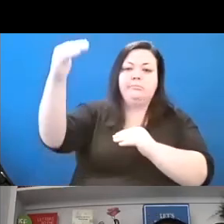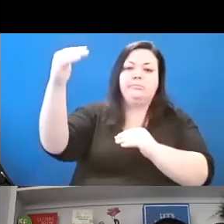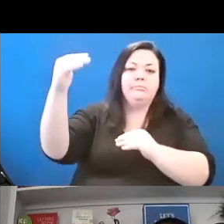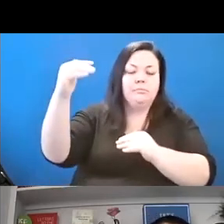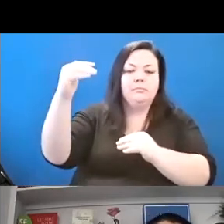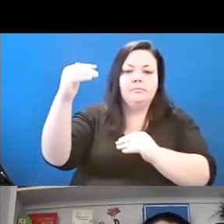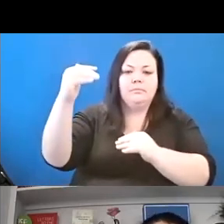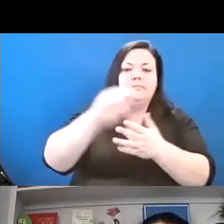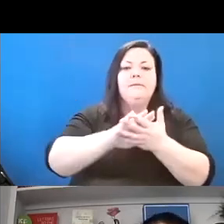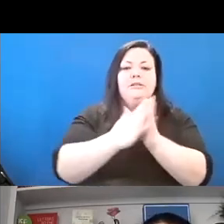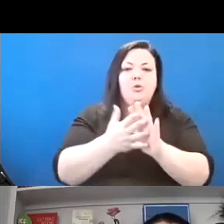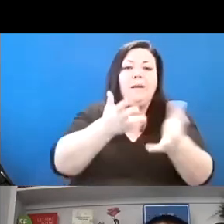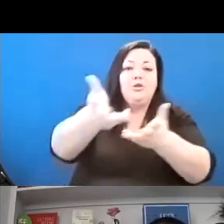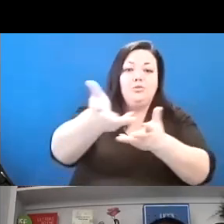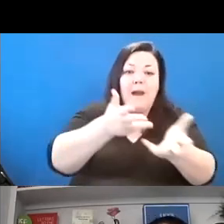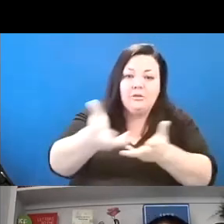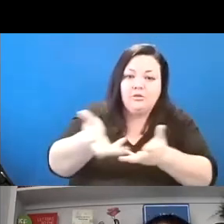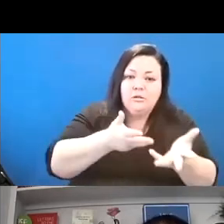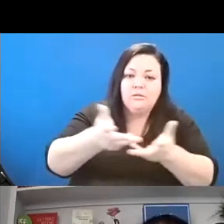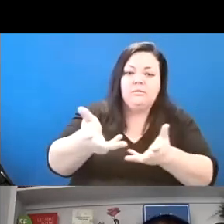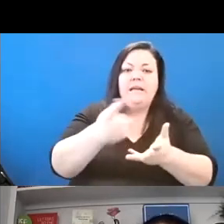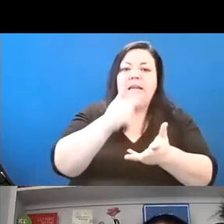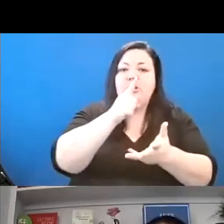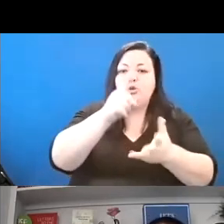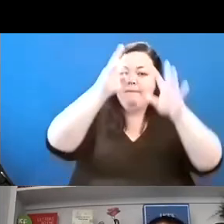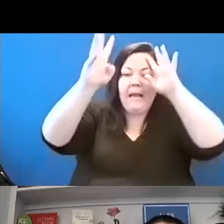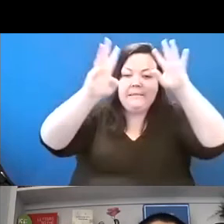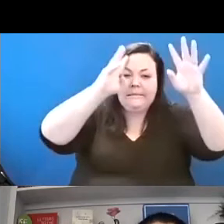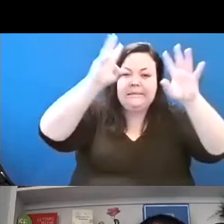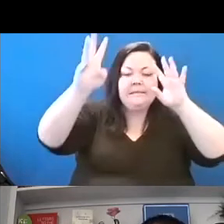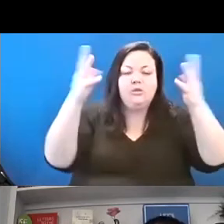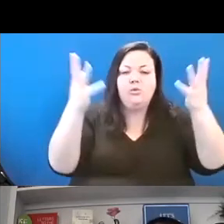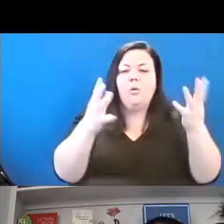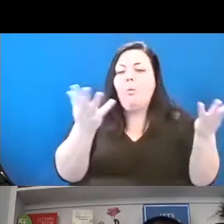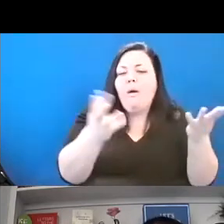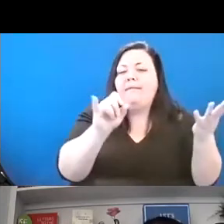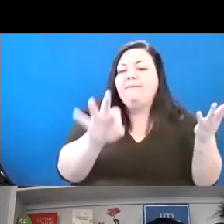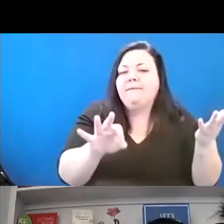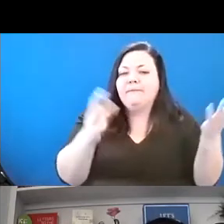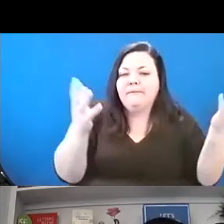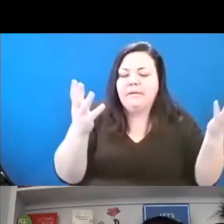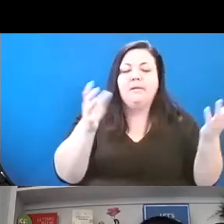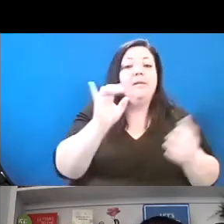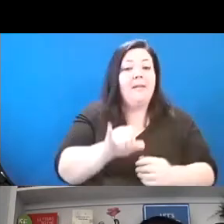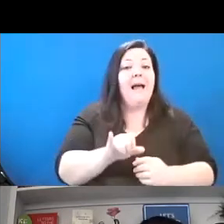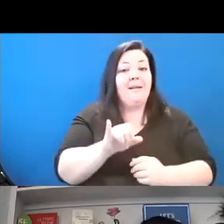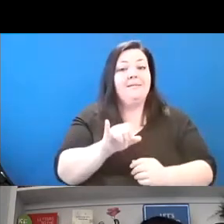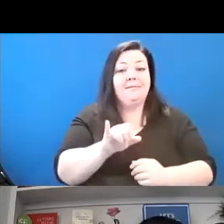interaction into fantasy into what ifs and i think that is probably the biggest difference between